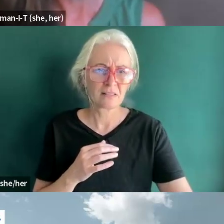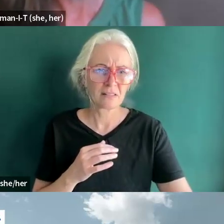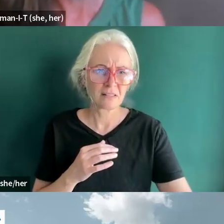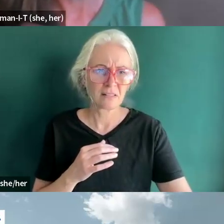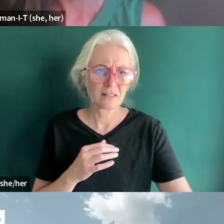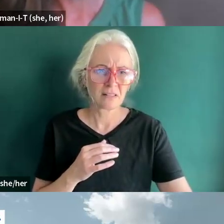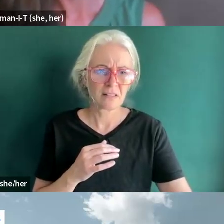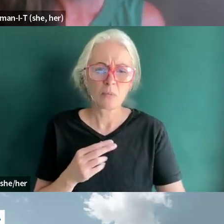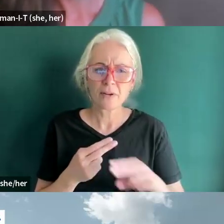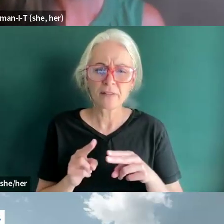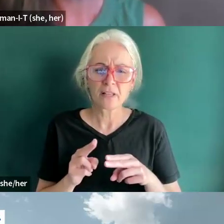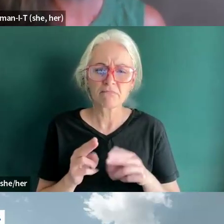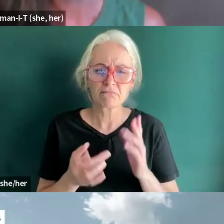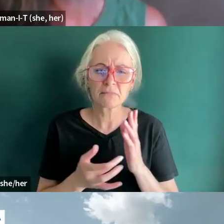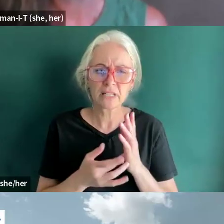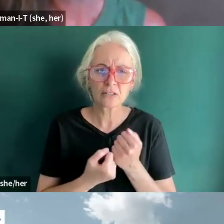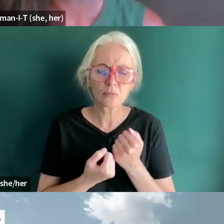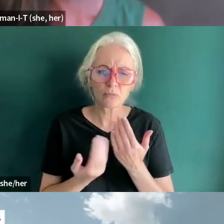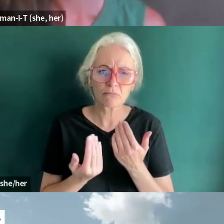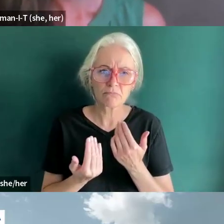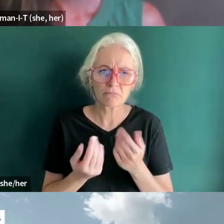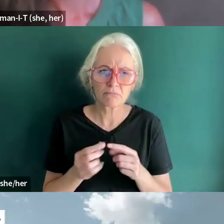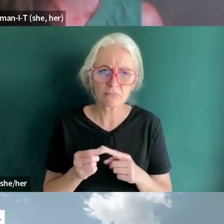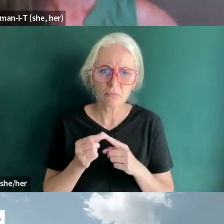Yeah, briefly, I think the technical support's really a unique part of,